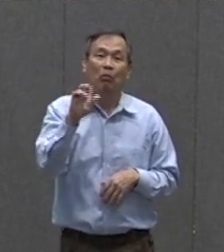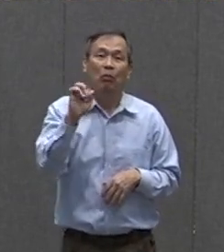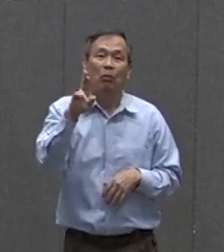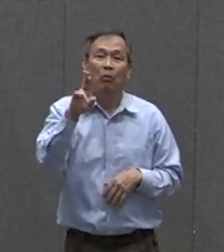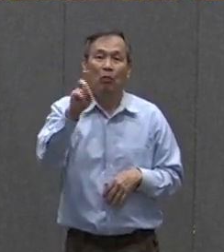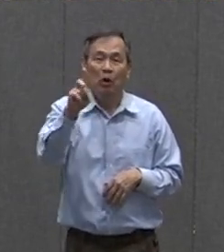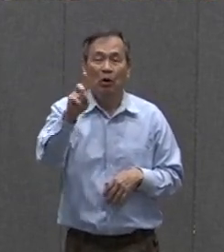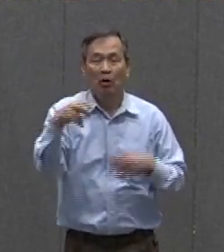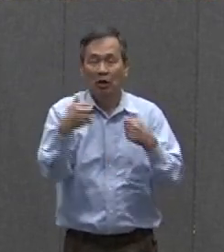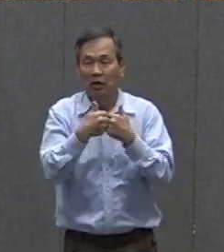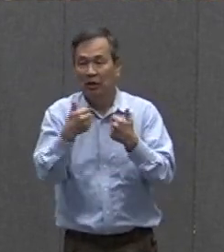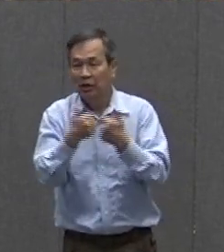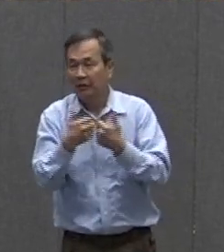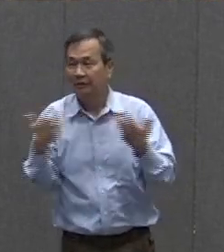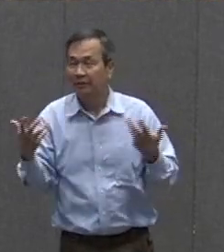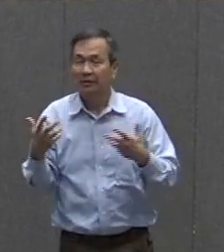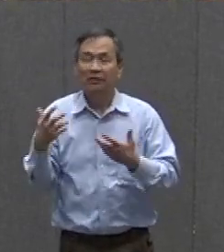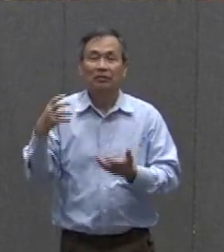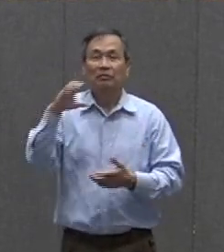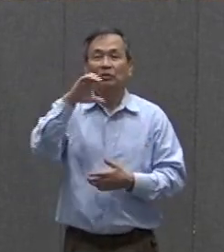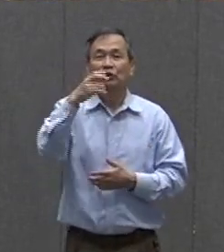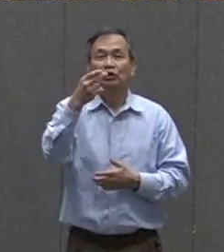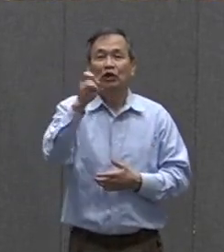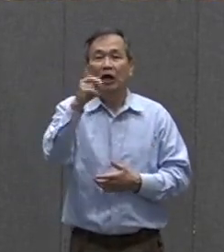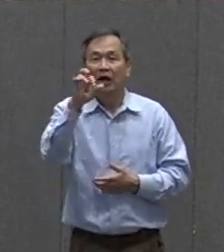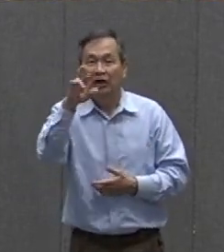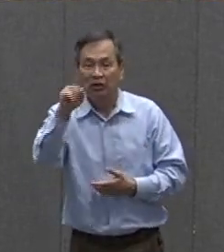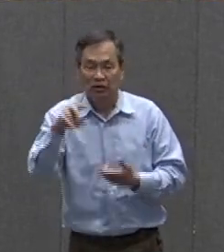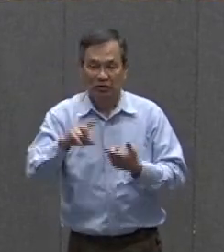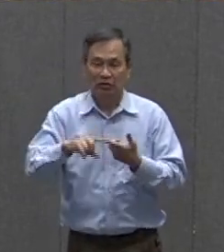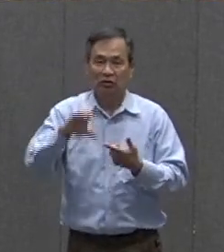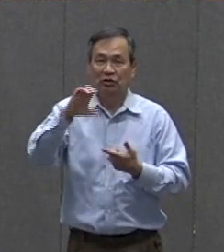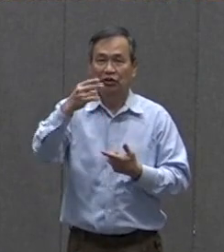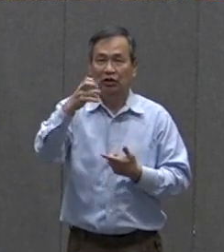Checkers, chess, Monopoly, Battleship,